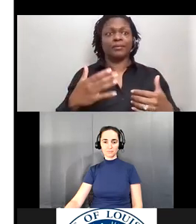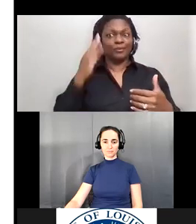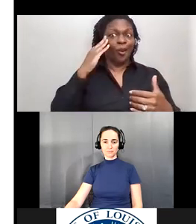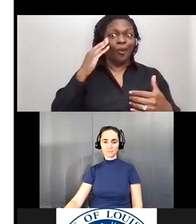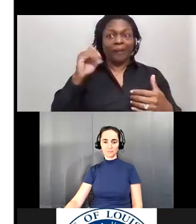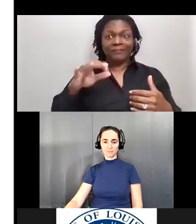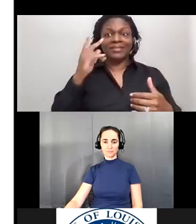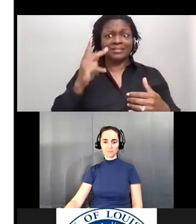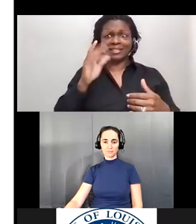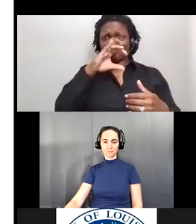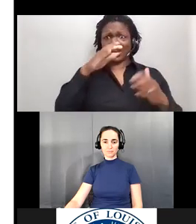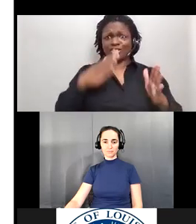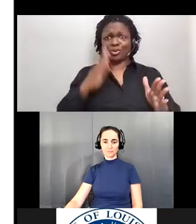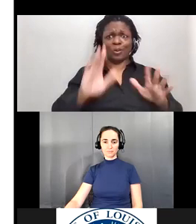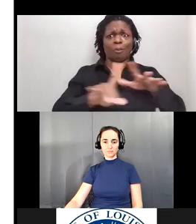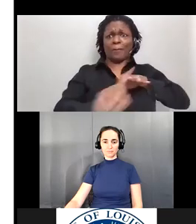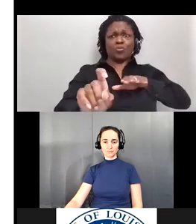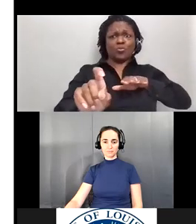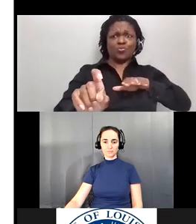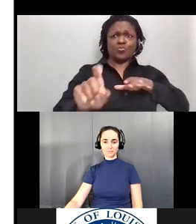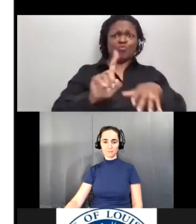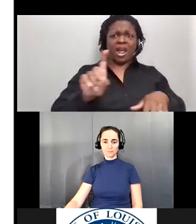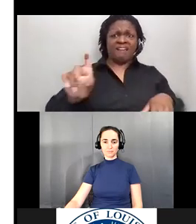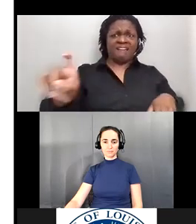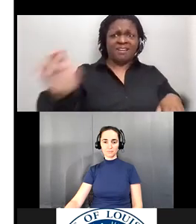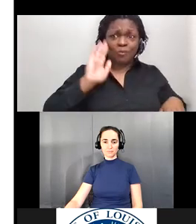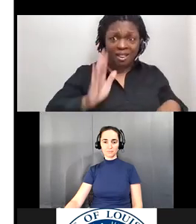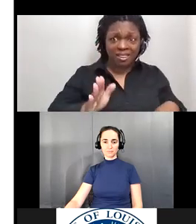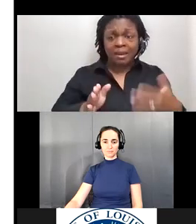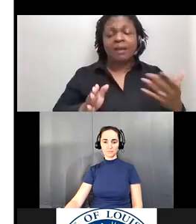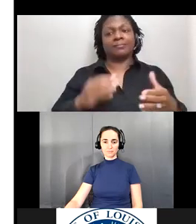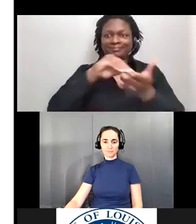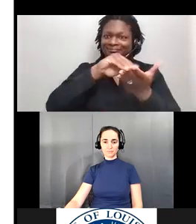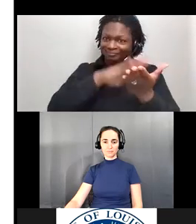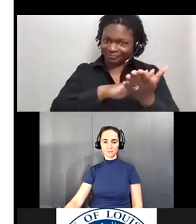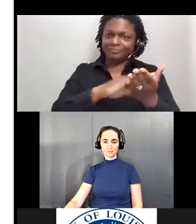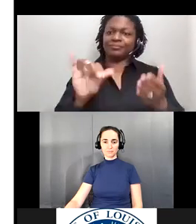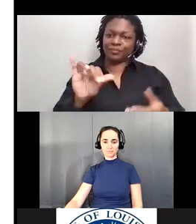that information down and have it done beforehand this all this information today, especially